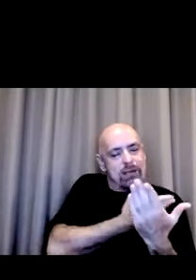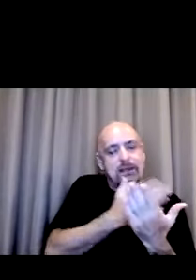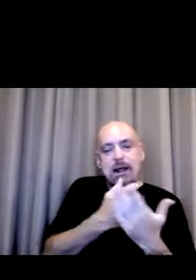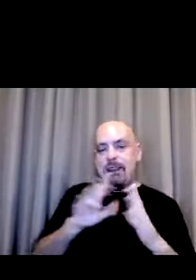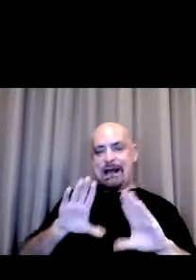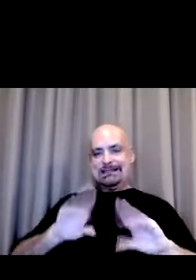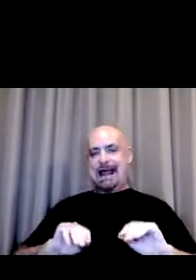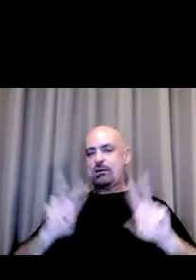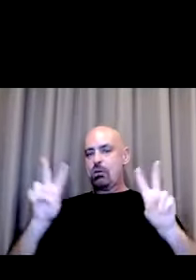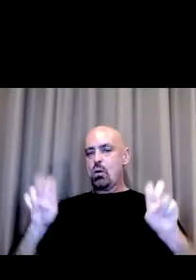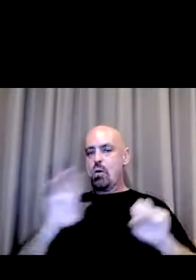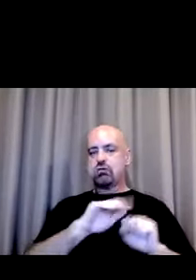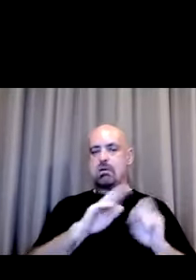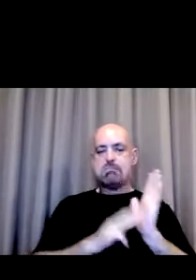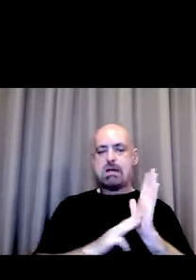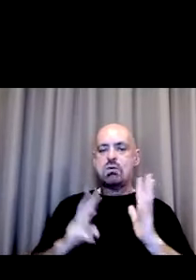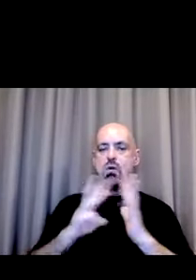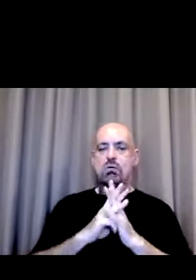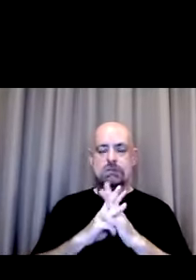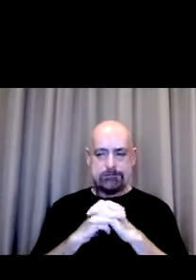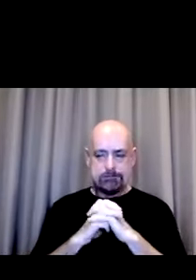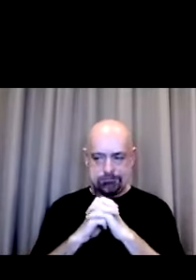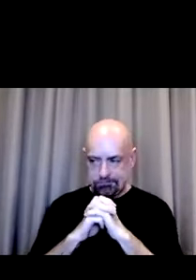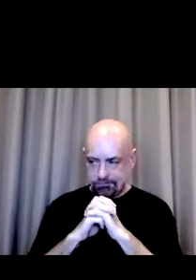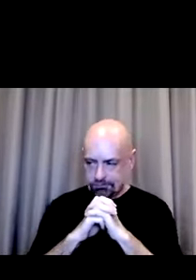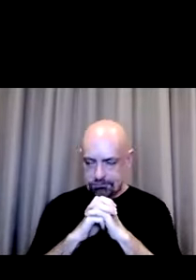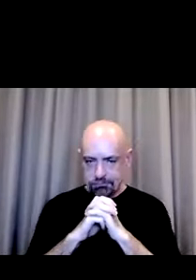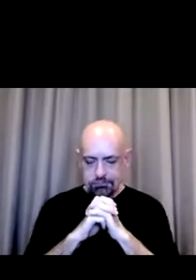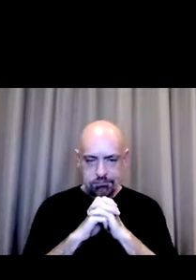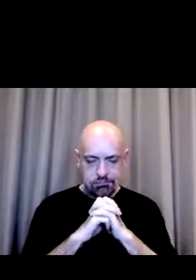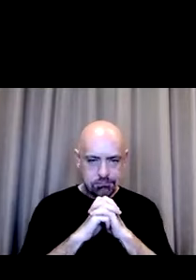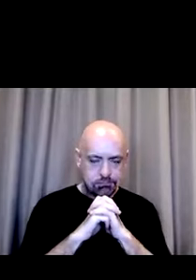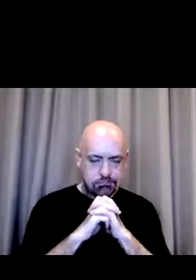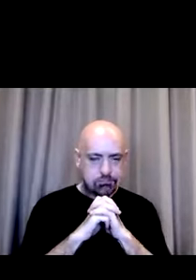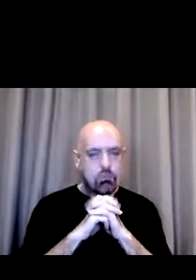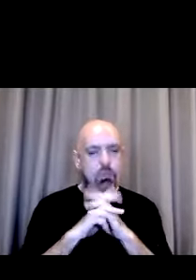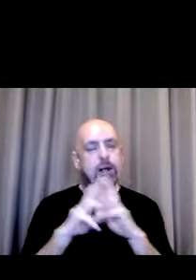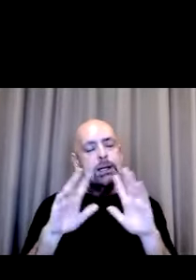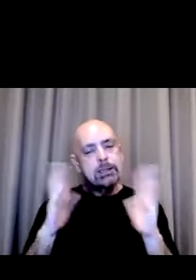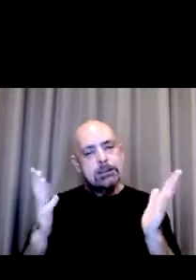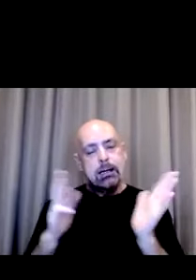For the whole tenor of the argument settles slavery on an ever